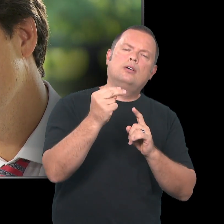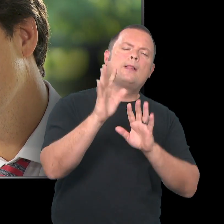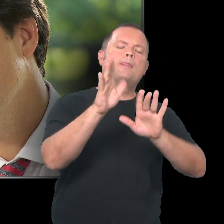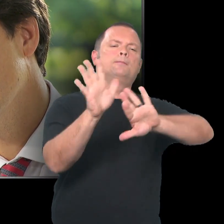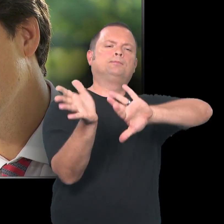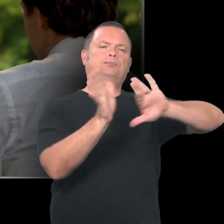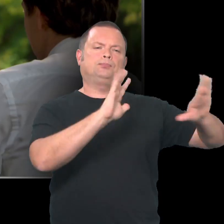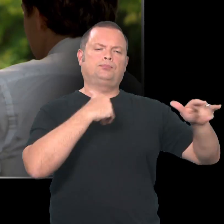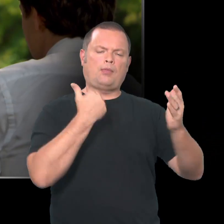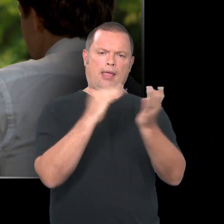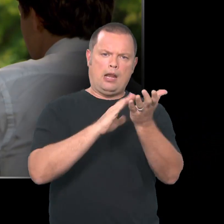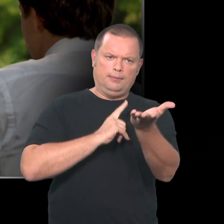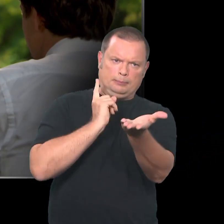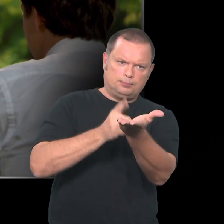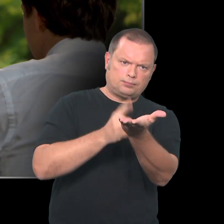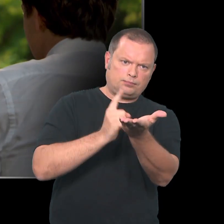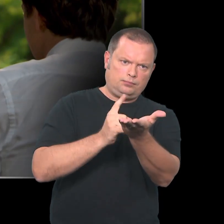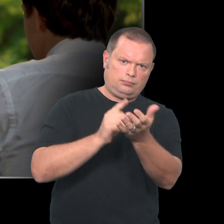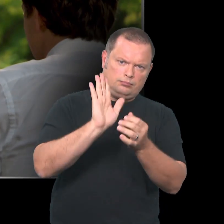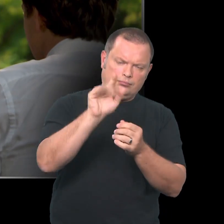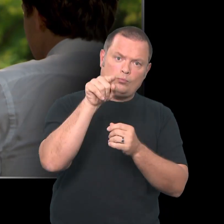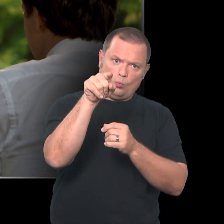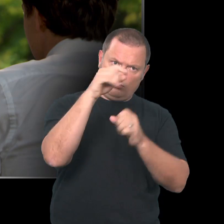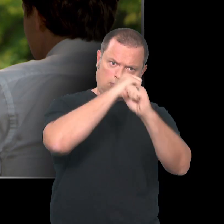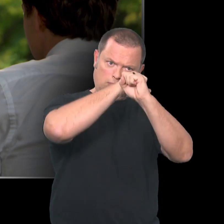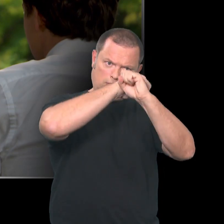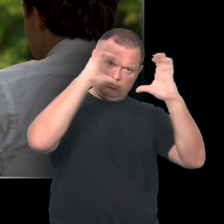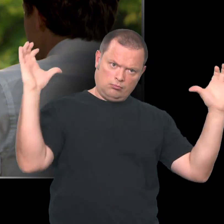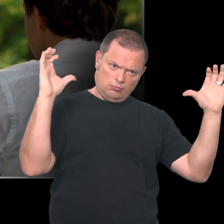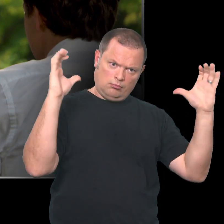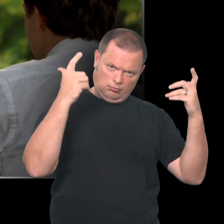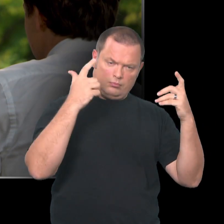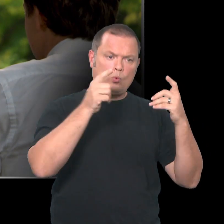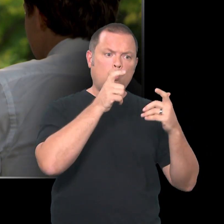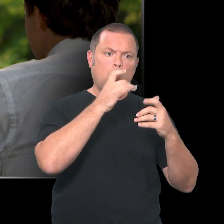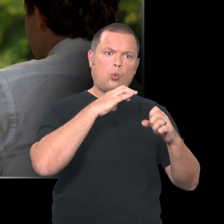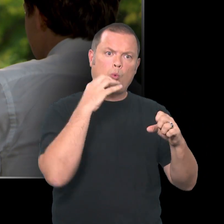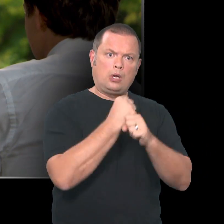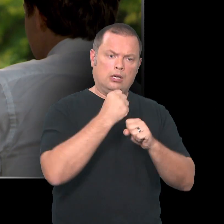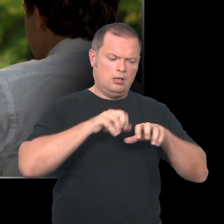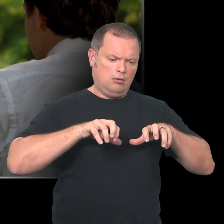But let me try it from a different way. Is your belief that whatever party